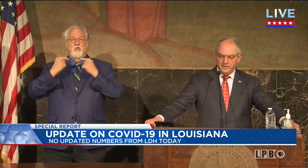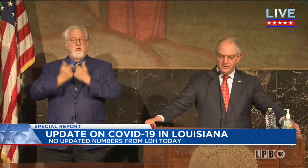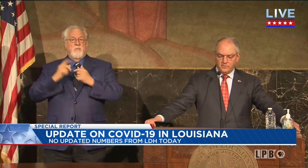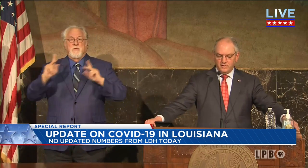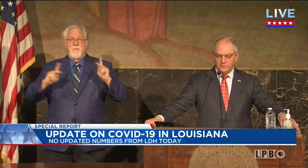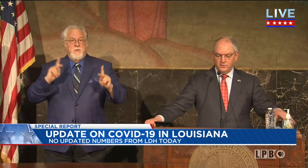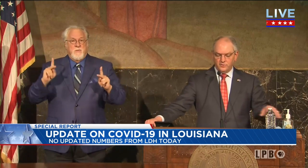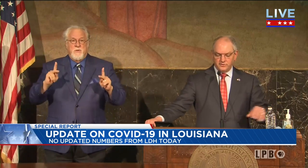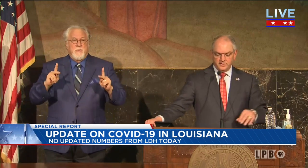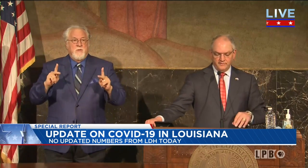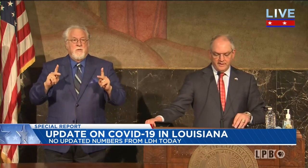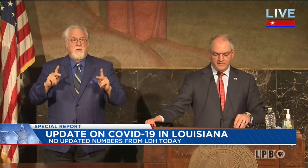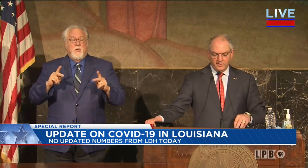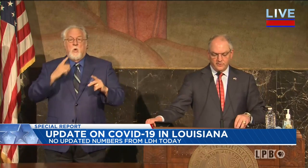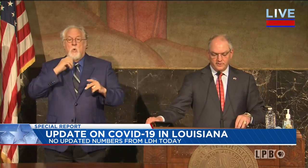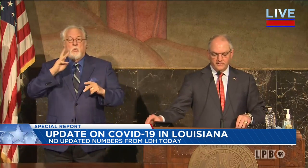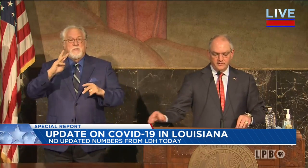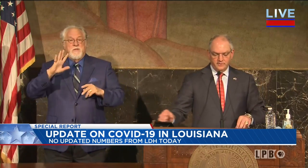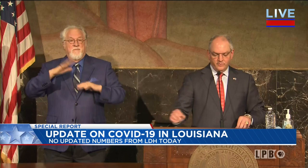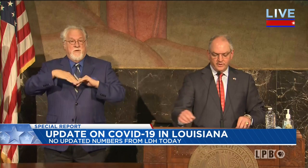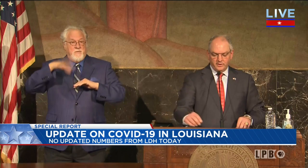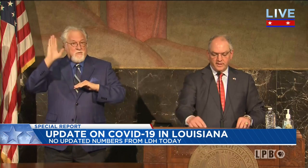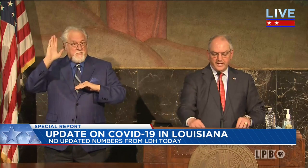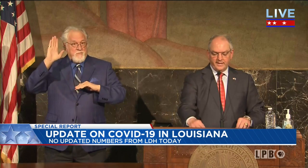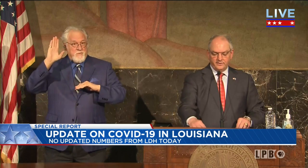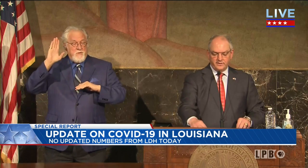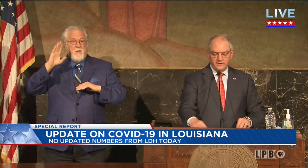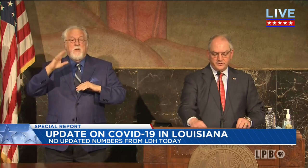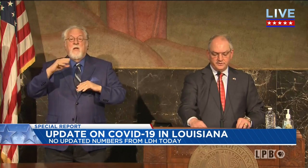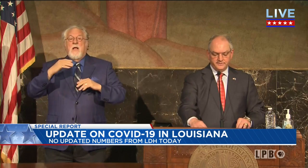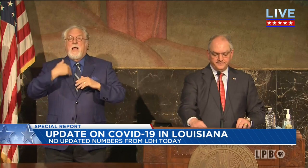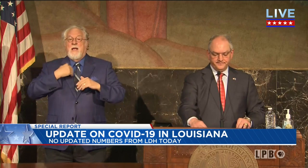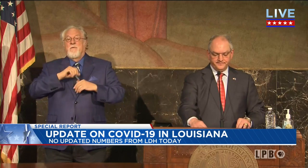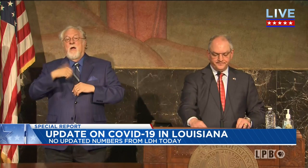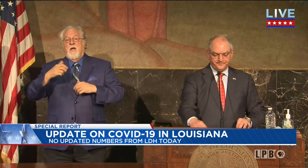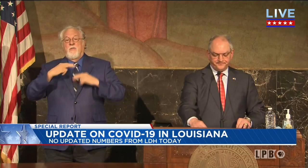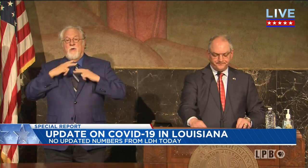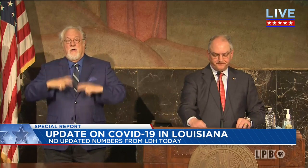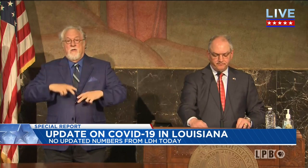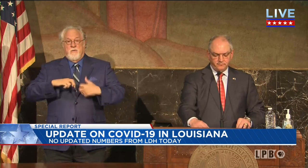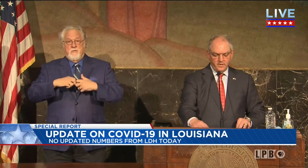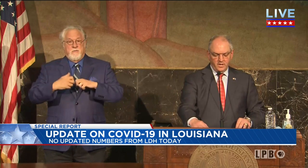THEY ARE ALWAYS SAFER AT HOME. AND THEY SHOULD LIMIT THEIR OUTINGS AND NEVER GET INTO LARGE